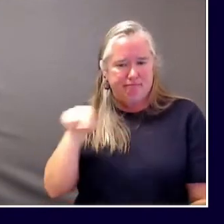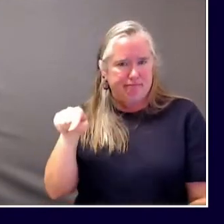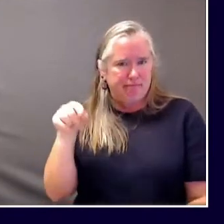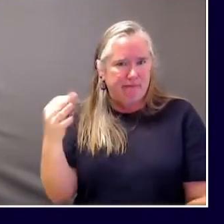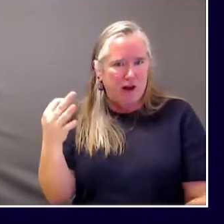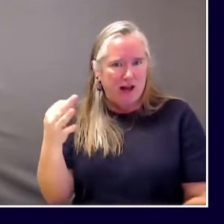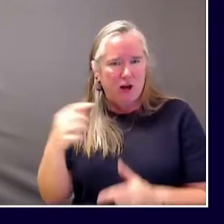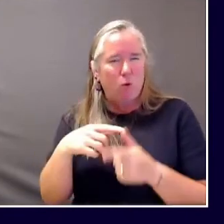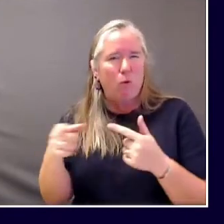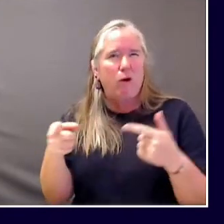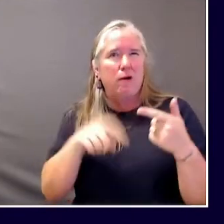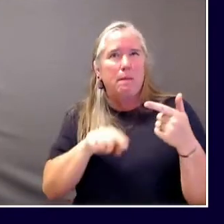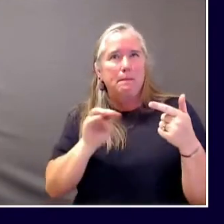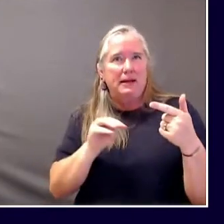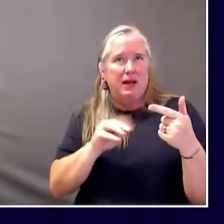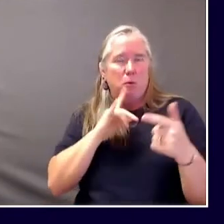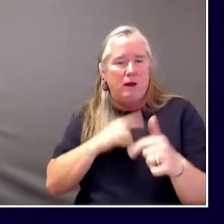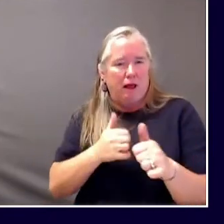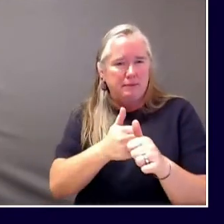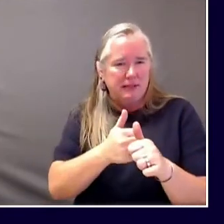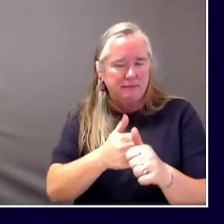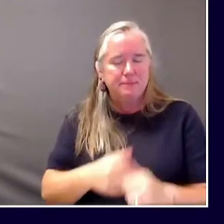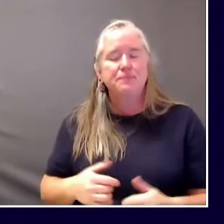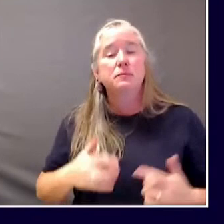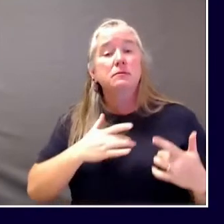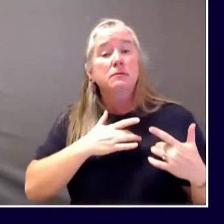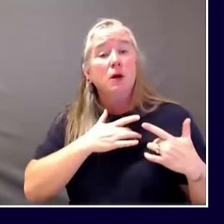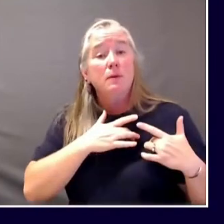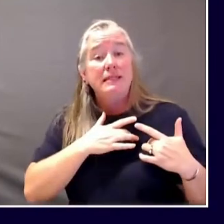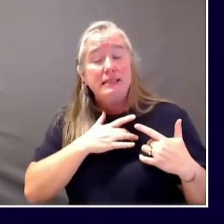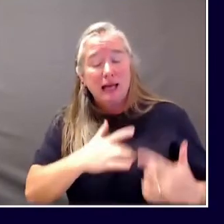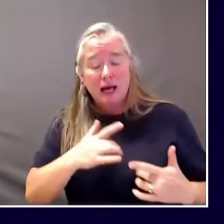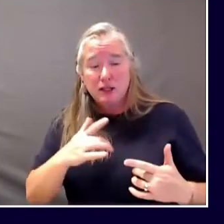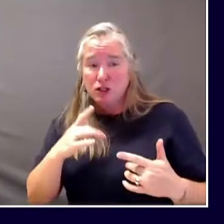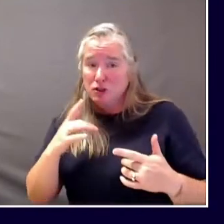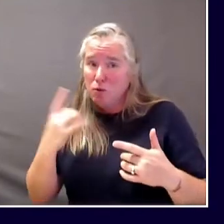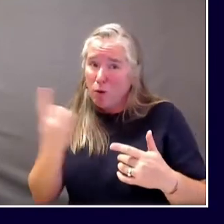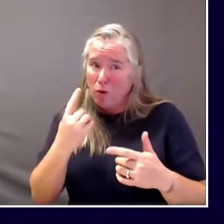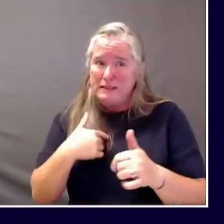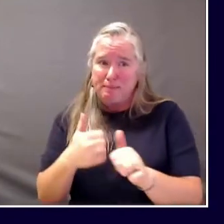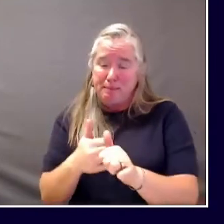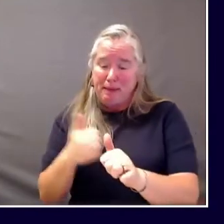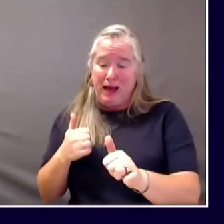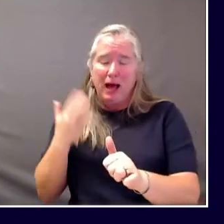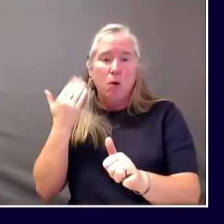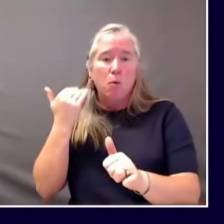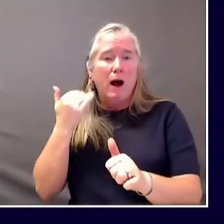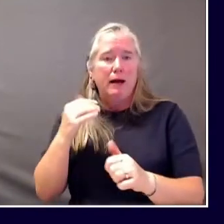in a deliberate delay in order